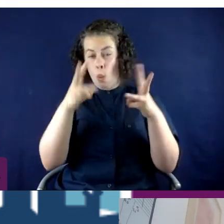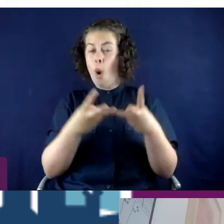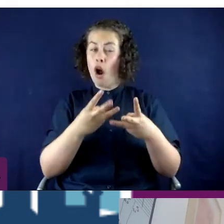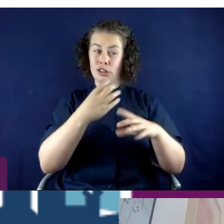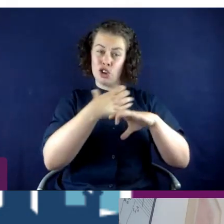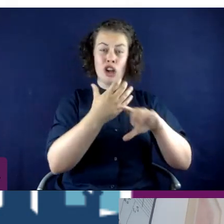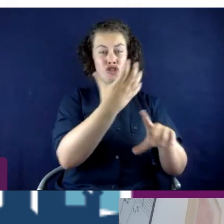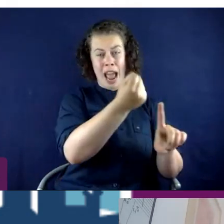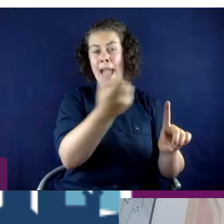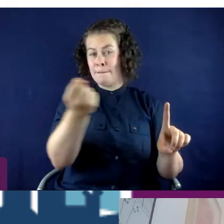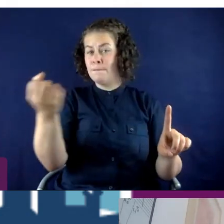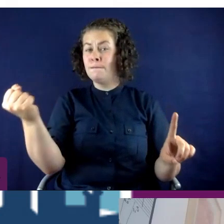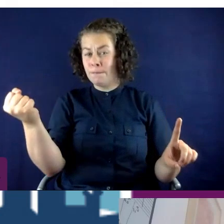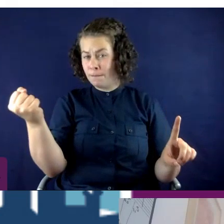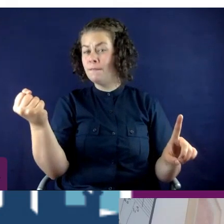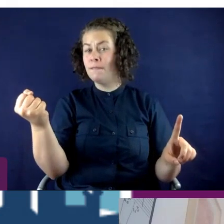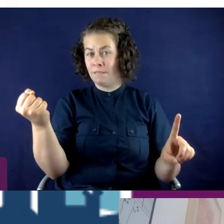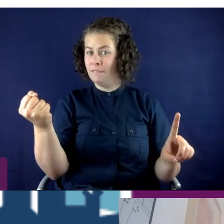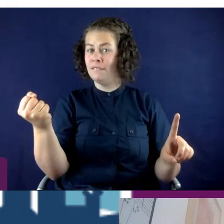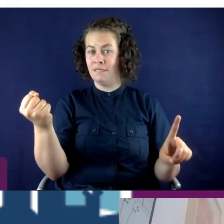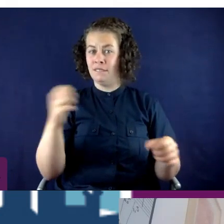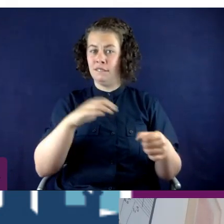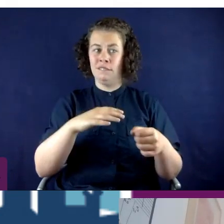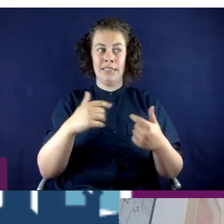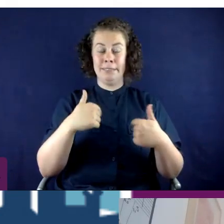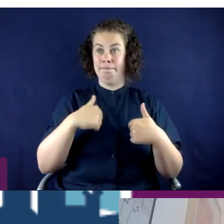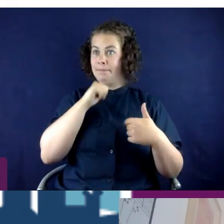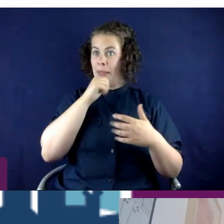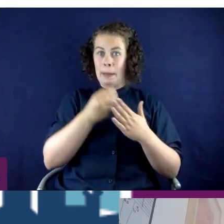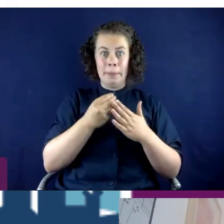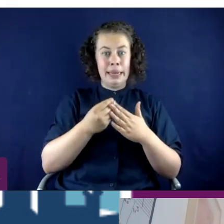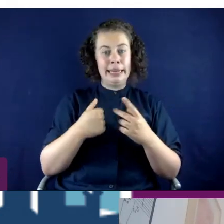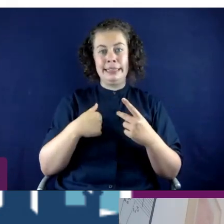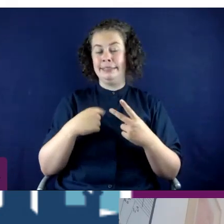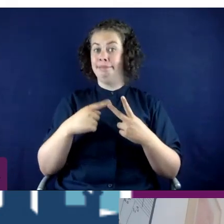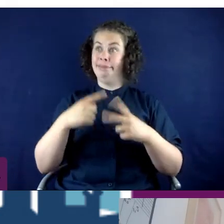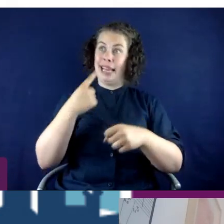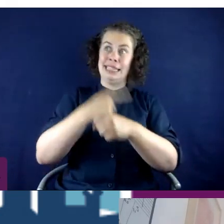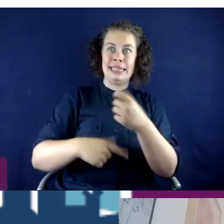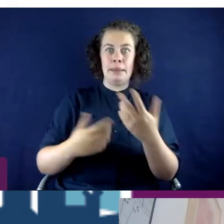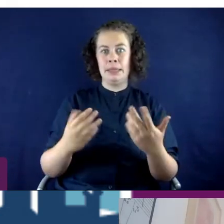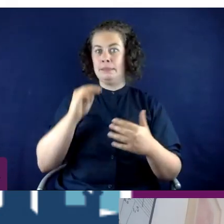I think that one of the things we have two, from a policy point,